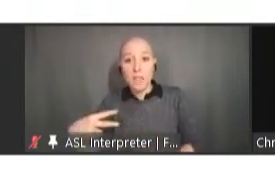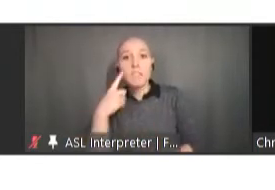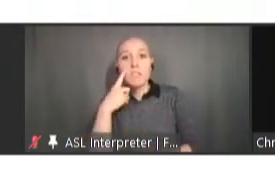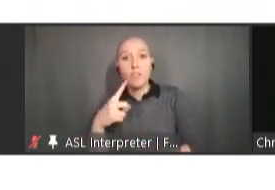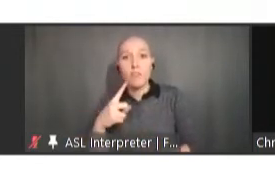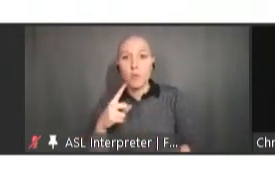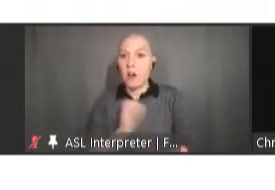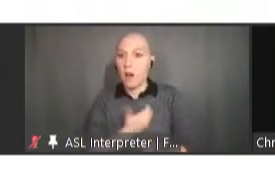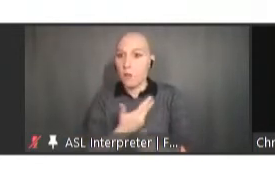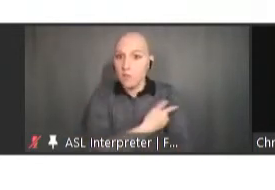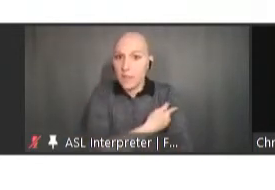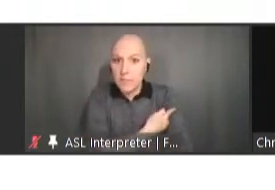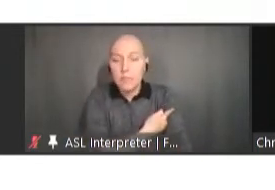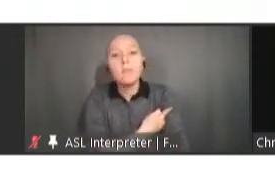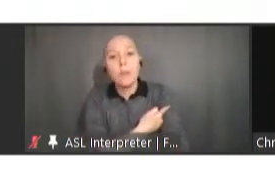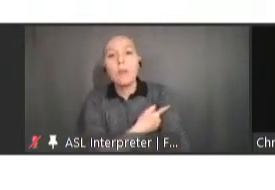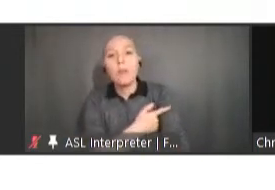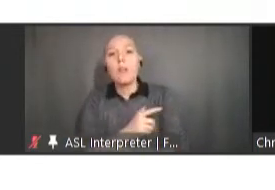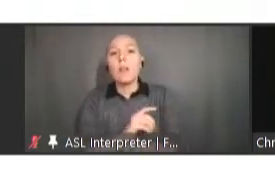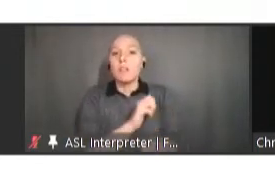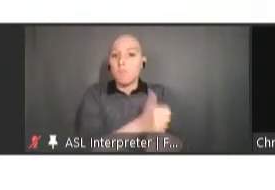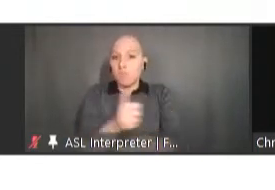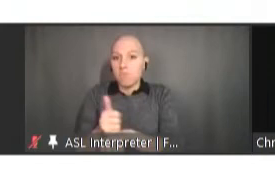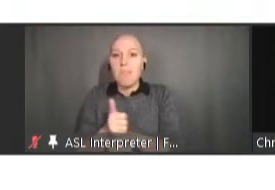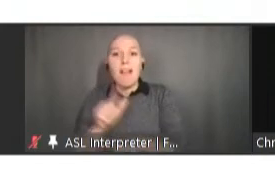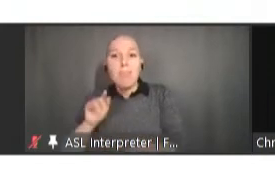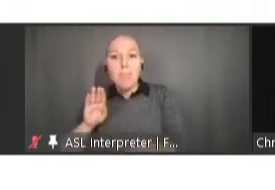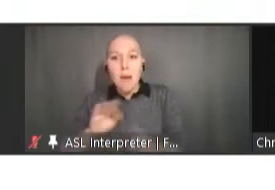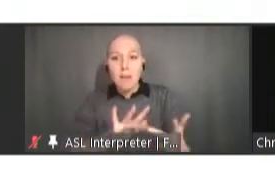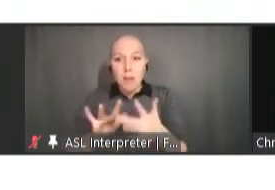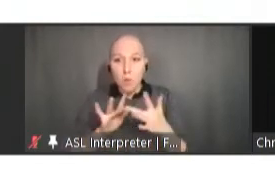team established a network of labs to develop, qualify, and validate immune